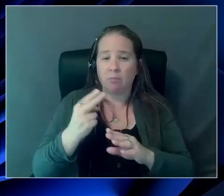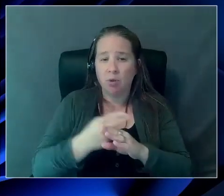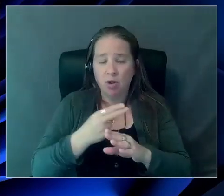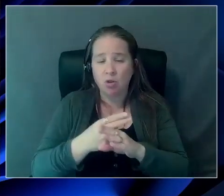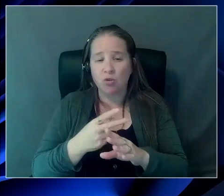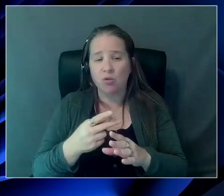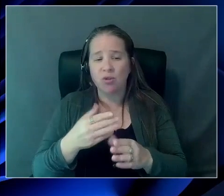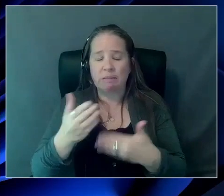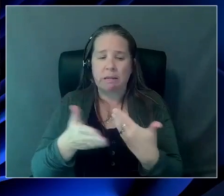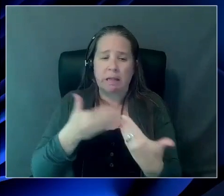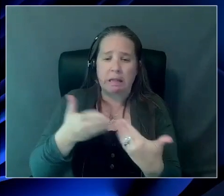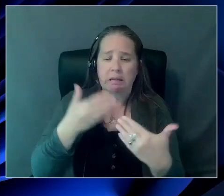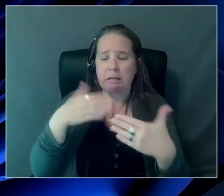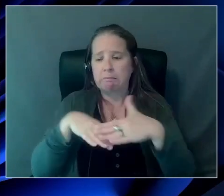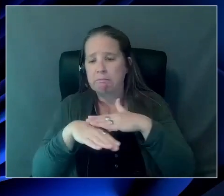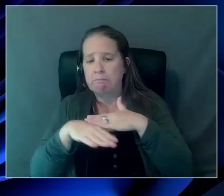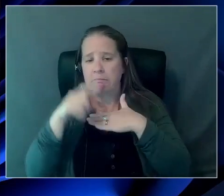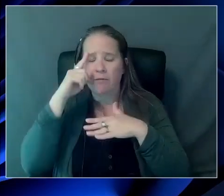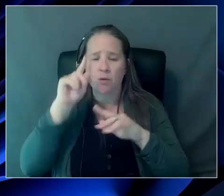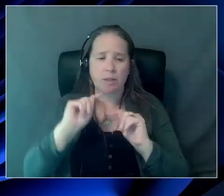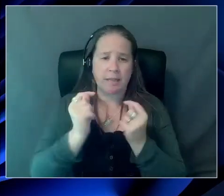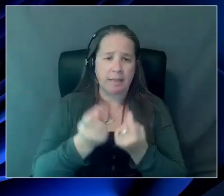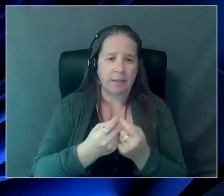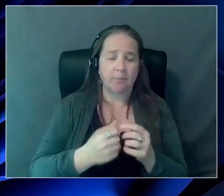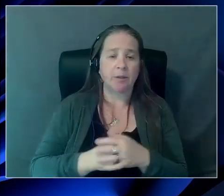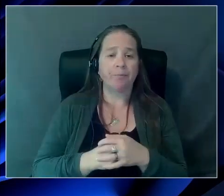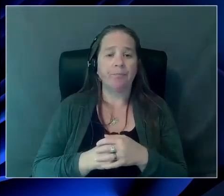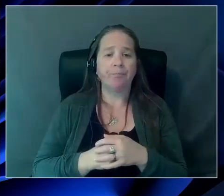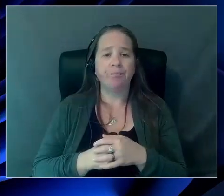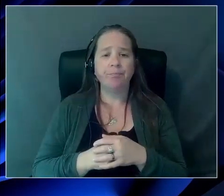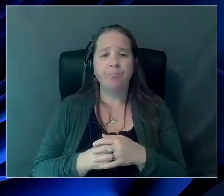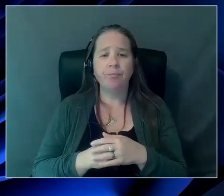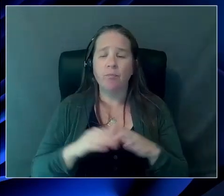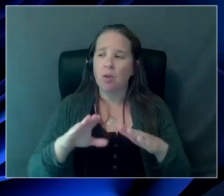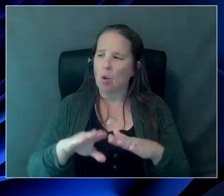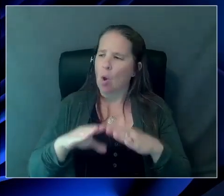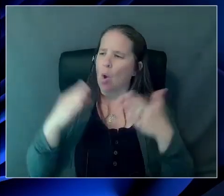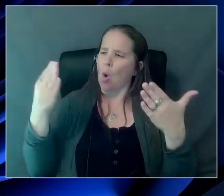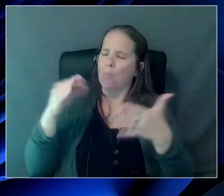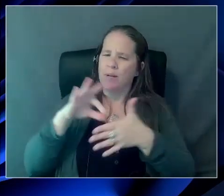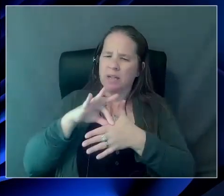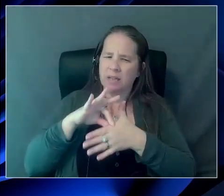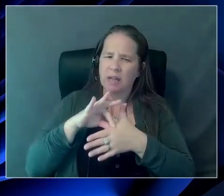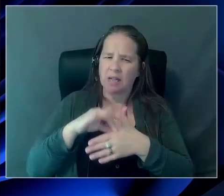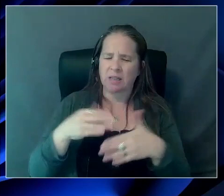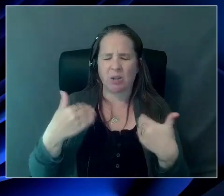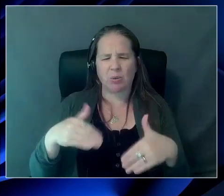Be more efficient with teams. Opening of content has been an issue that's come up quite a bit.